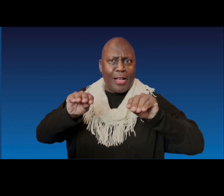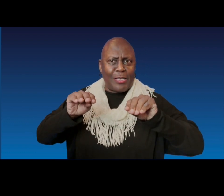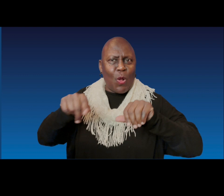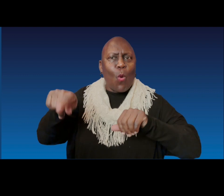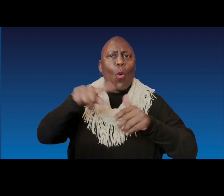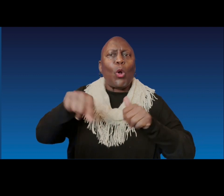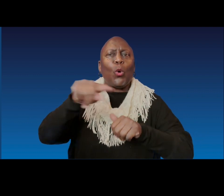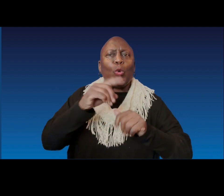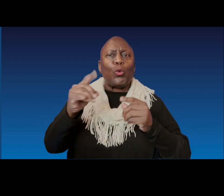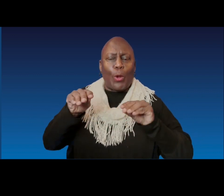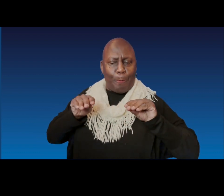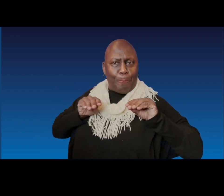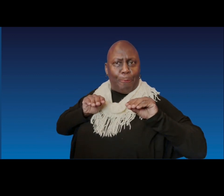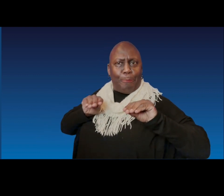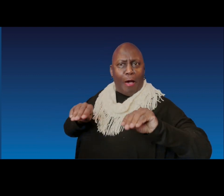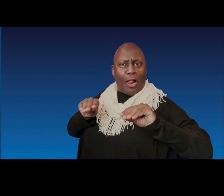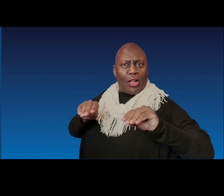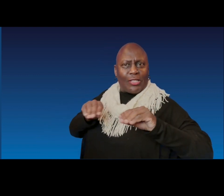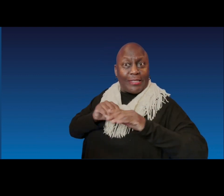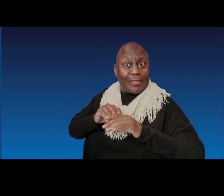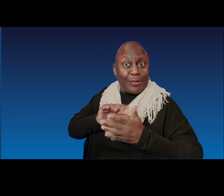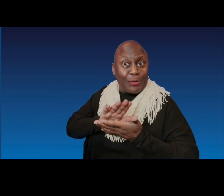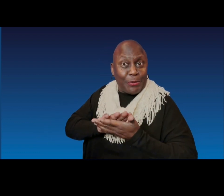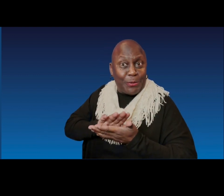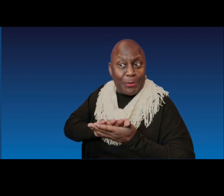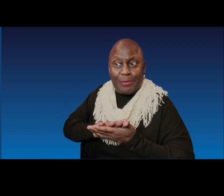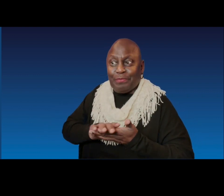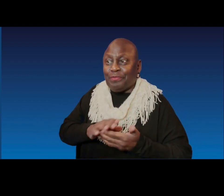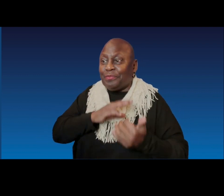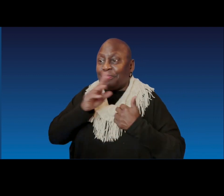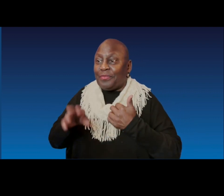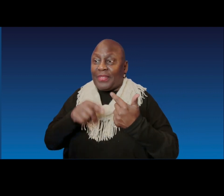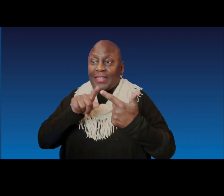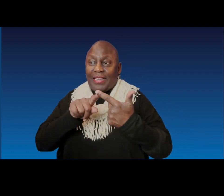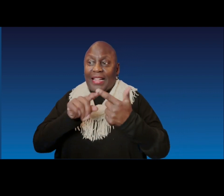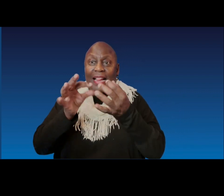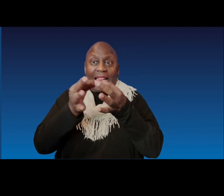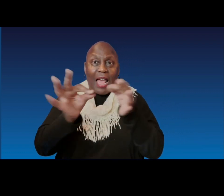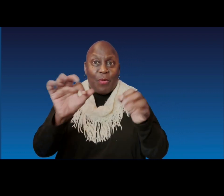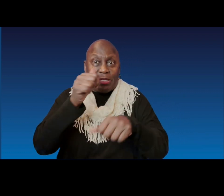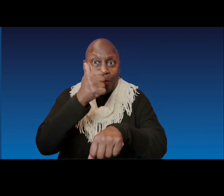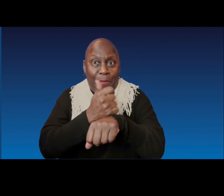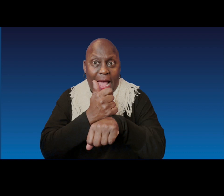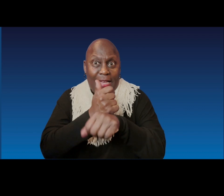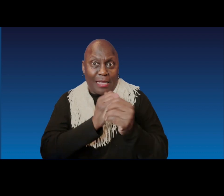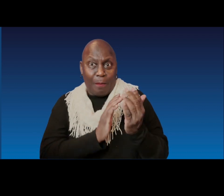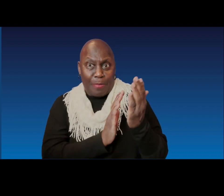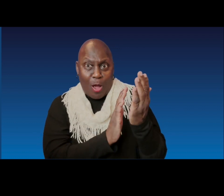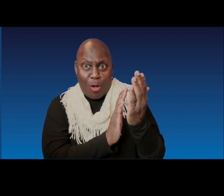First, we will discuss critical pedagogy in what you do in school. Then language based